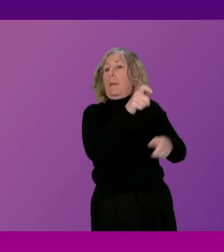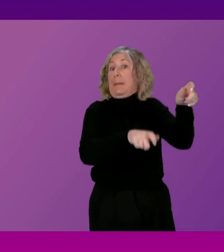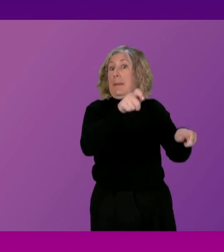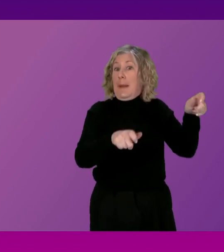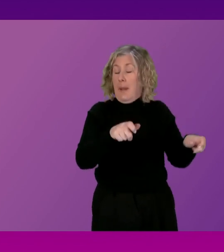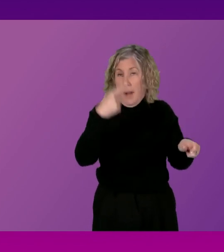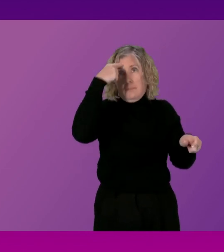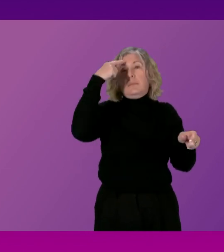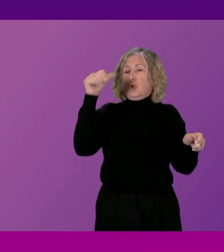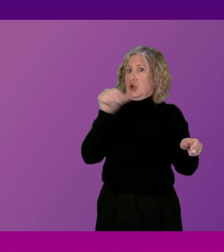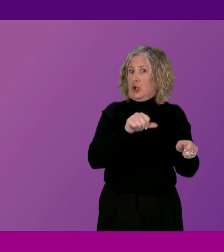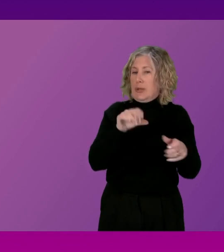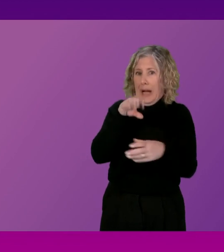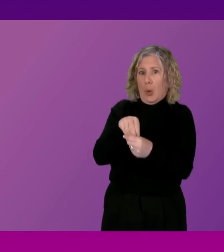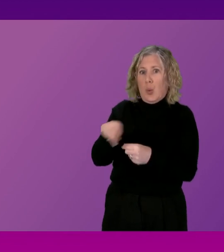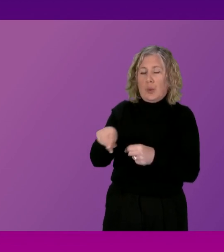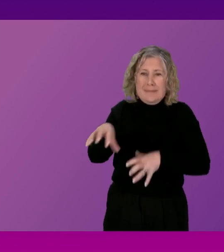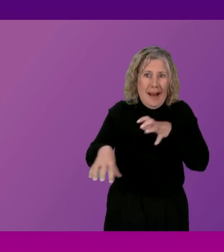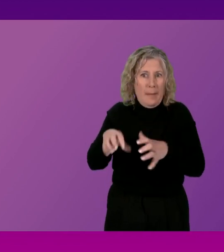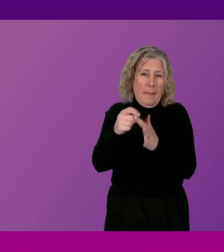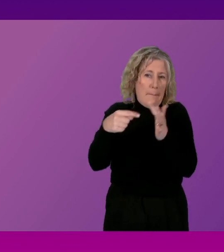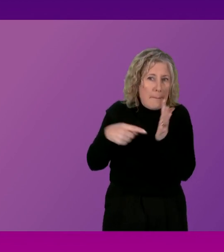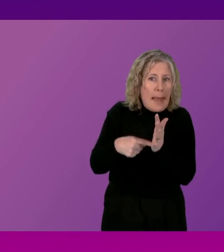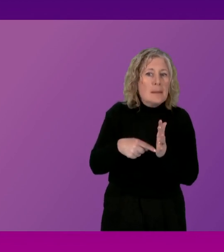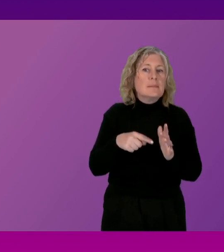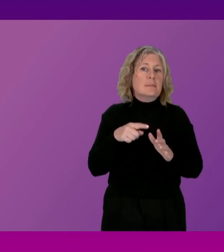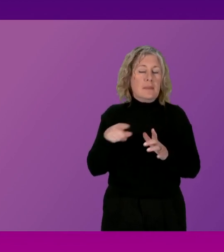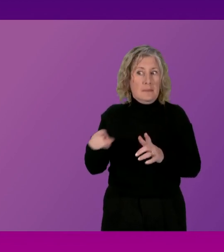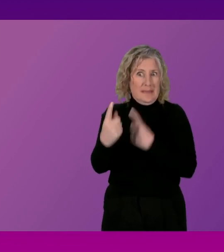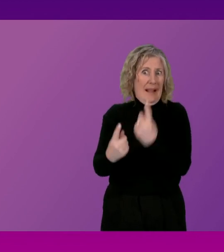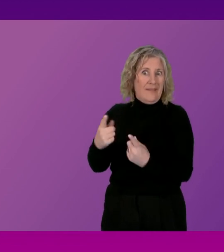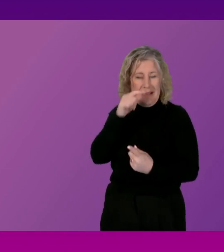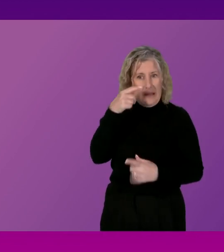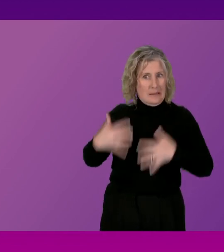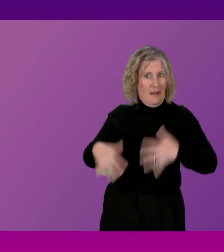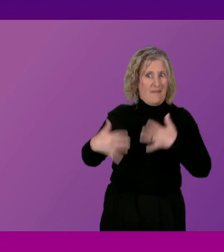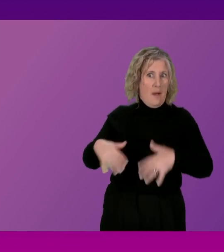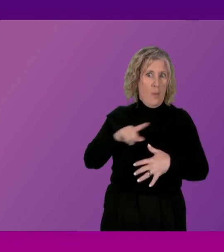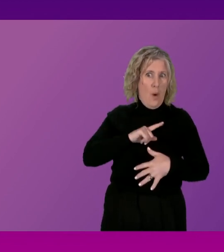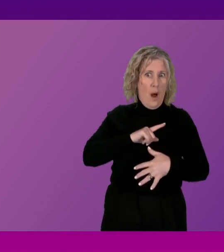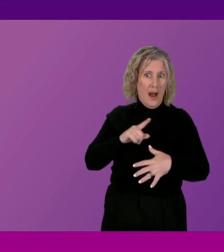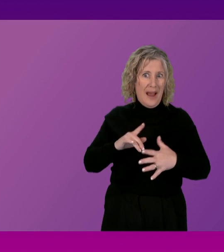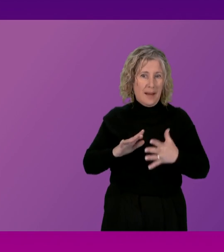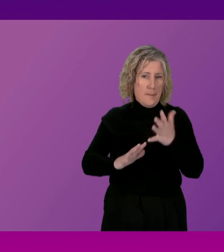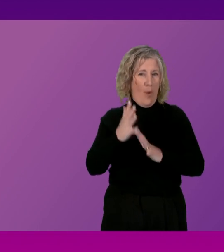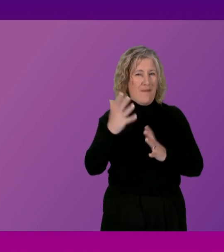include our pets, which we know can suffer during the lead-up to bonfire night and on bonfire night itself.